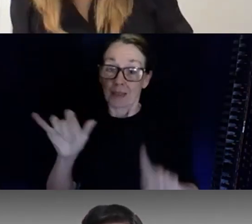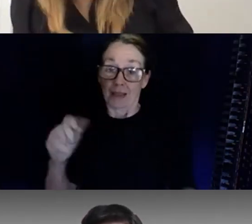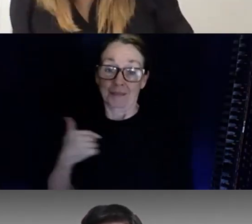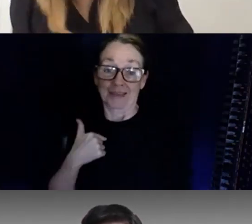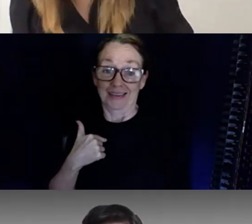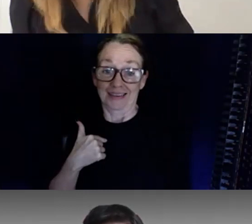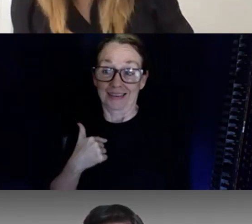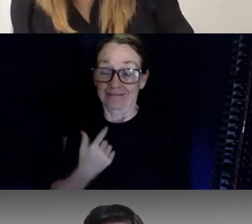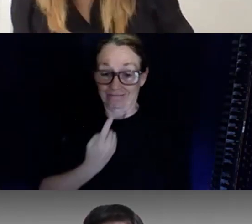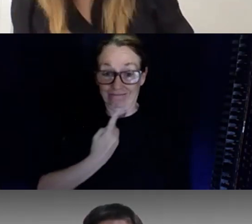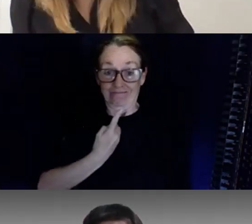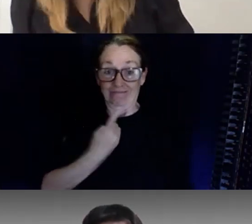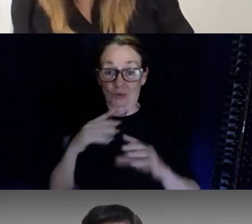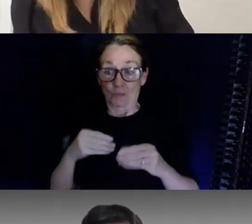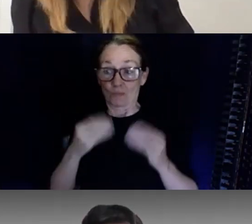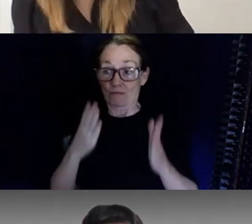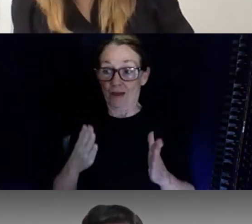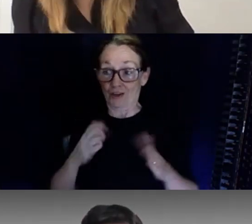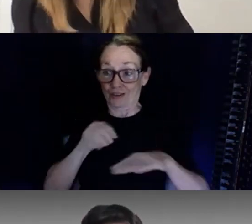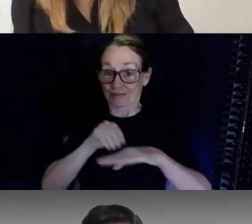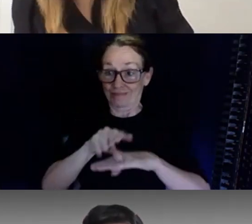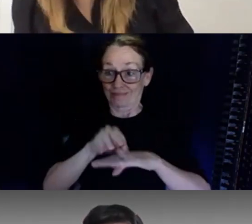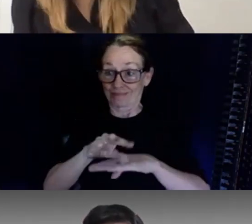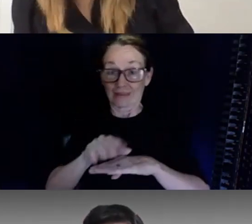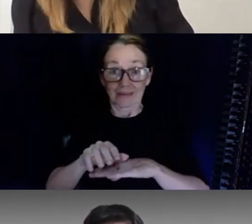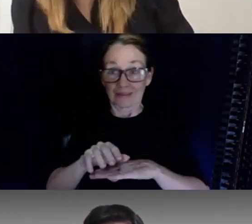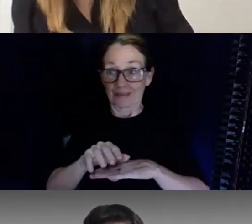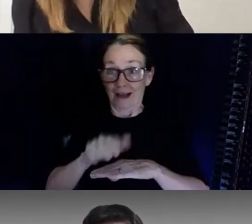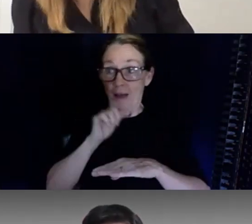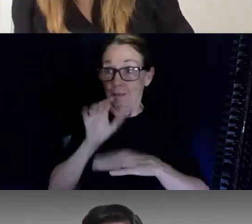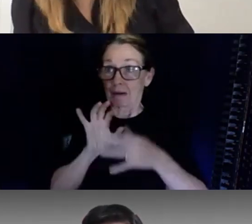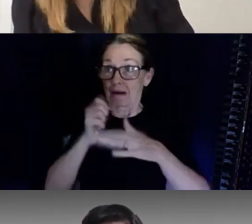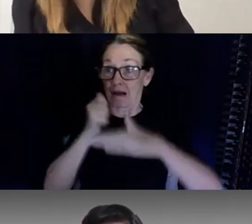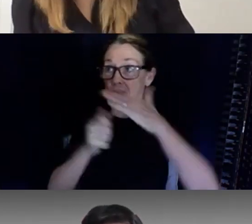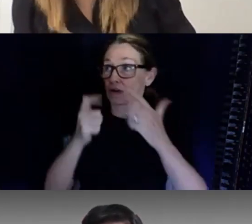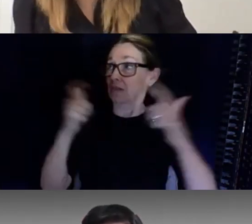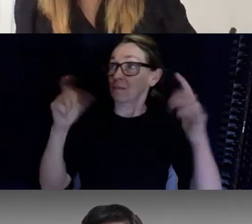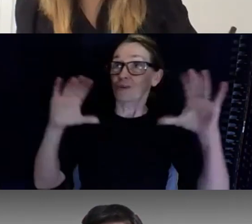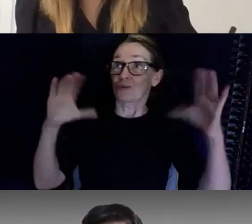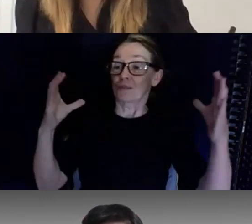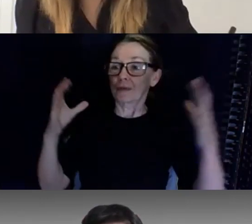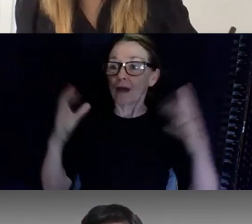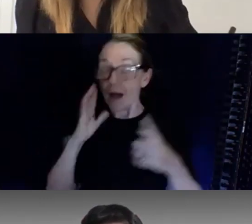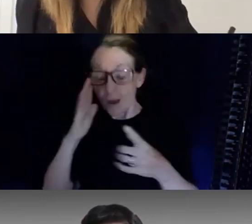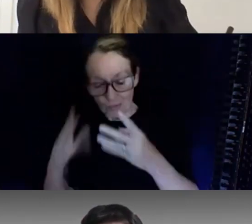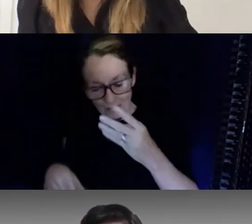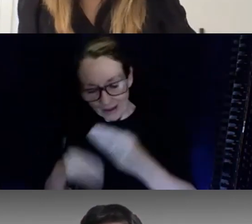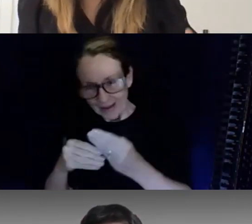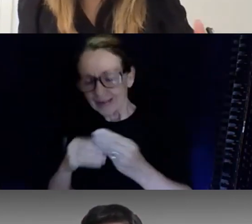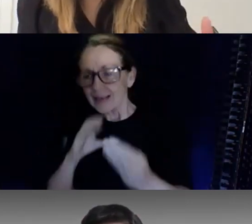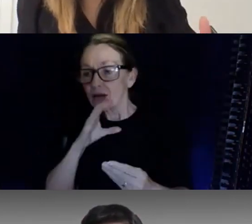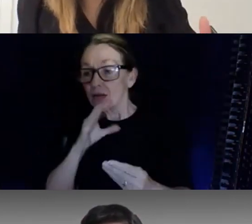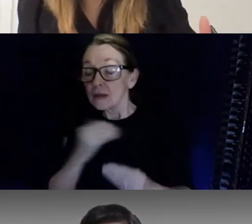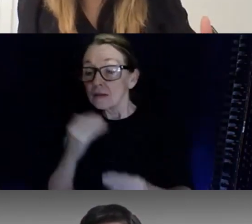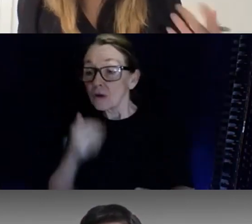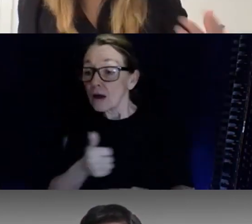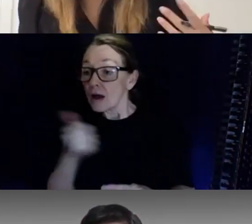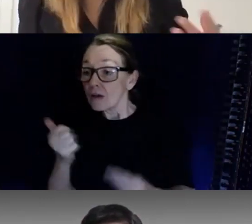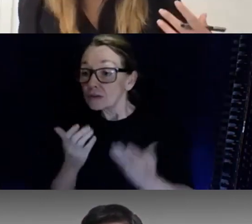WE'RE CURRENTLY WITHOUT A DIRECTOR, BUT I BELIEVE THERE'S SOMEBODY IN THE OFFICE.